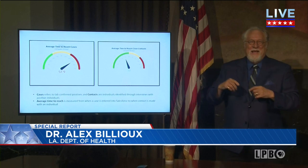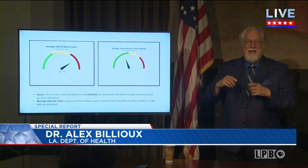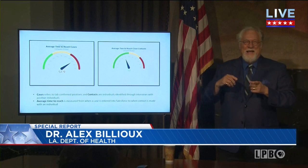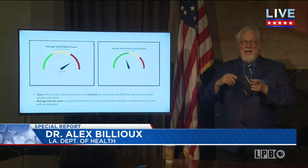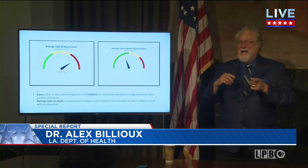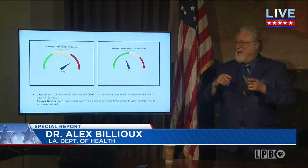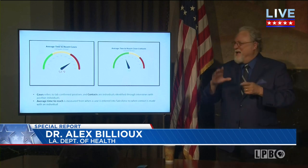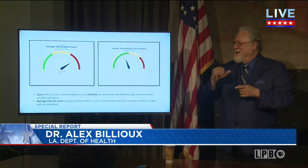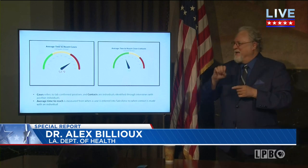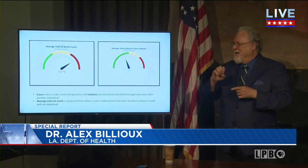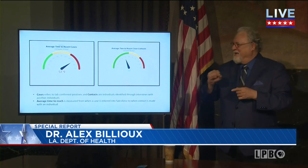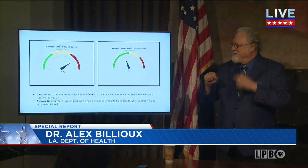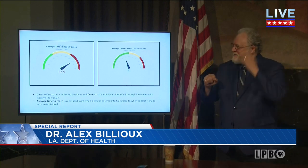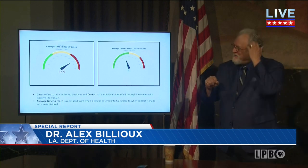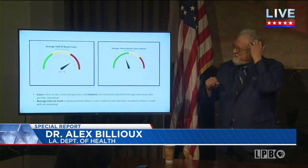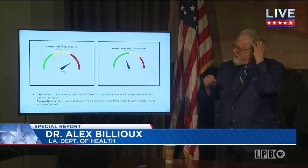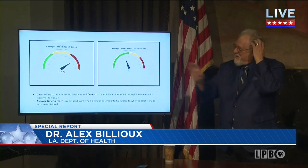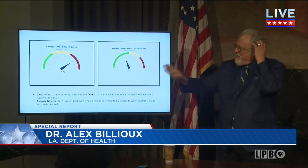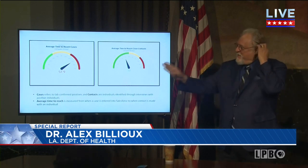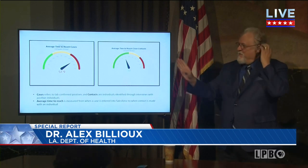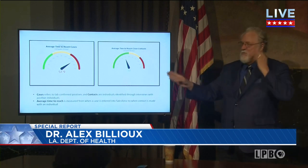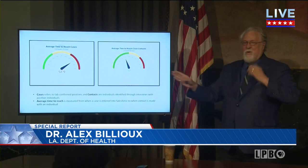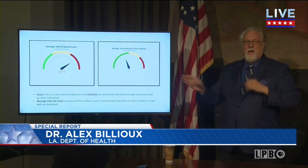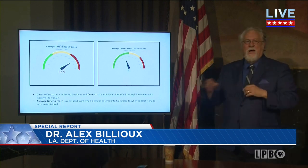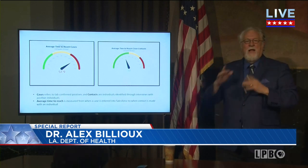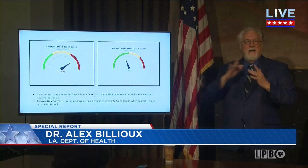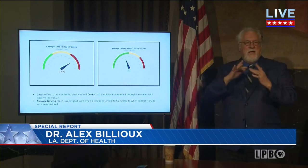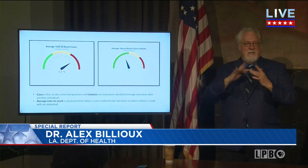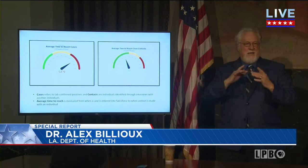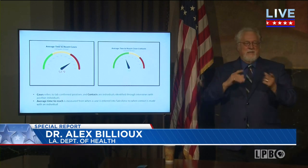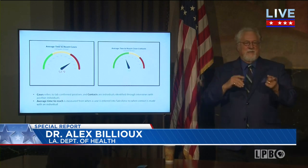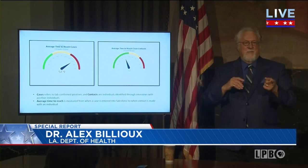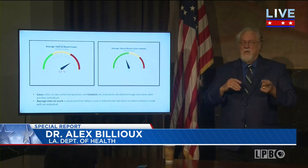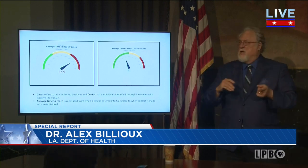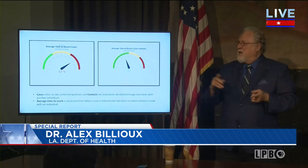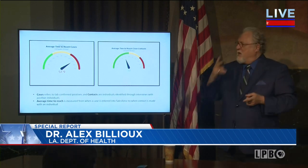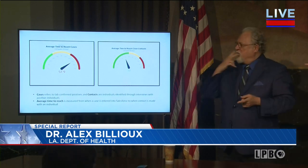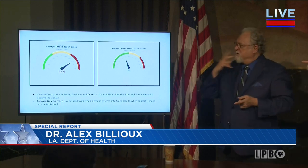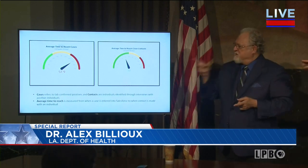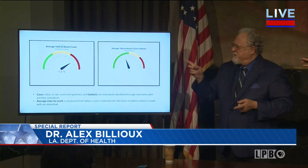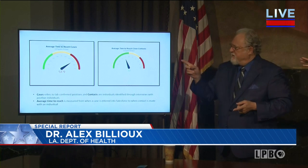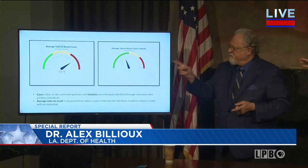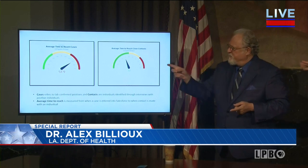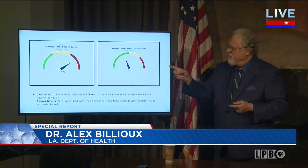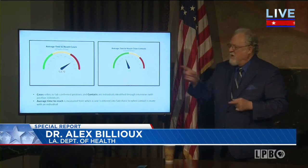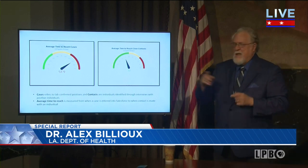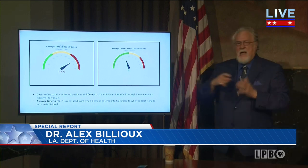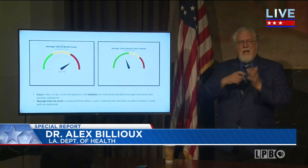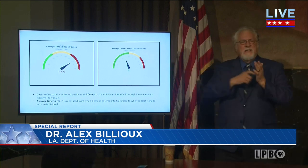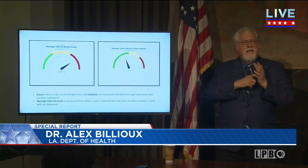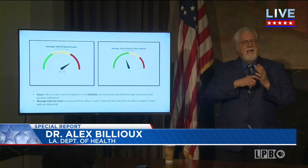TIME. ON THE FAR LEFT -- SORRY -- YEAH THE FAR LEFT ARE THE CASES.